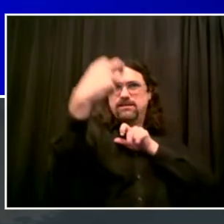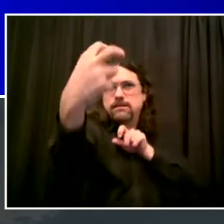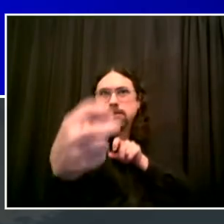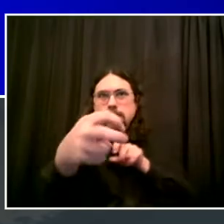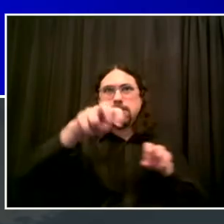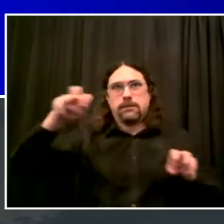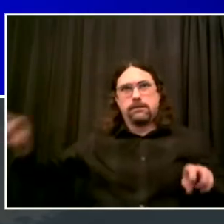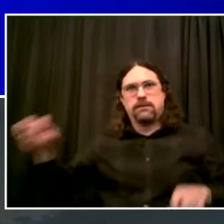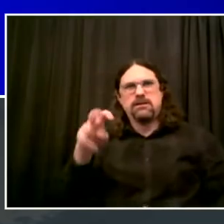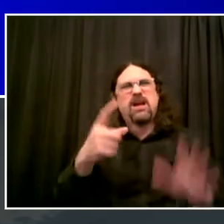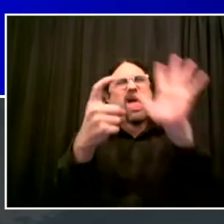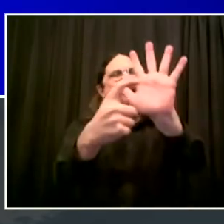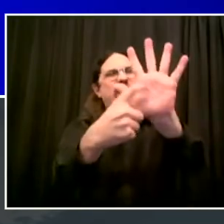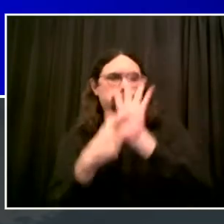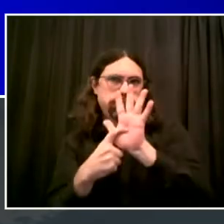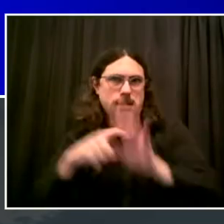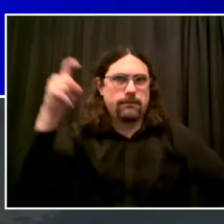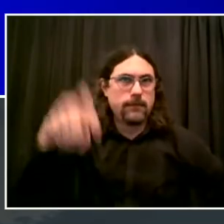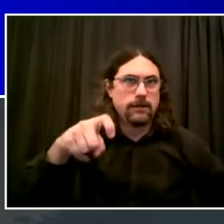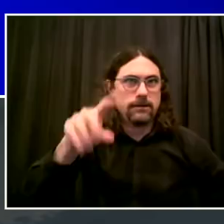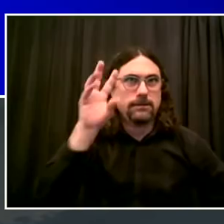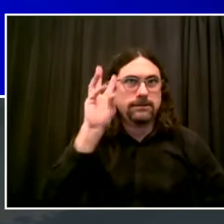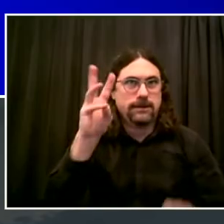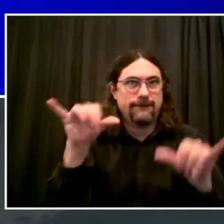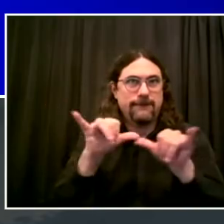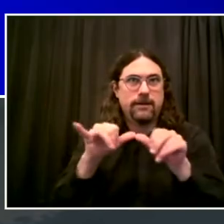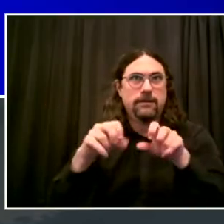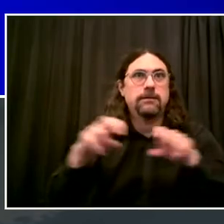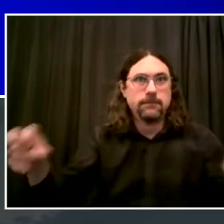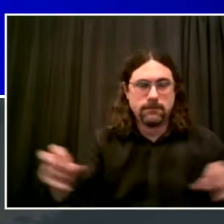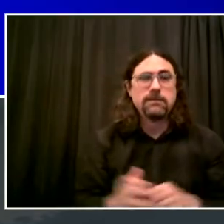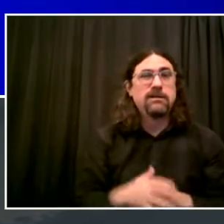MUCH AS POSSIBLE, KEEP